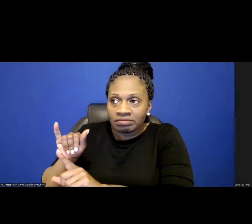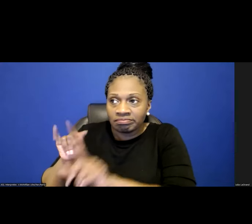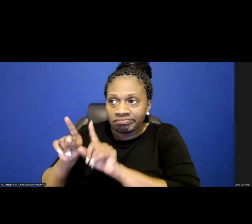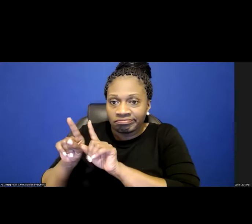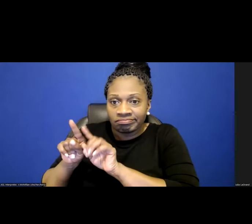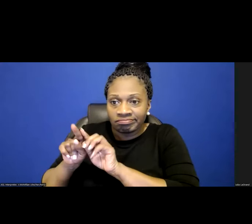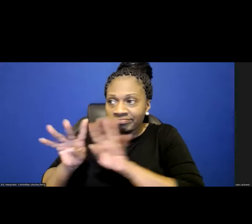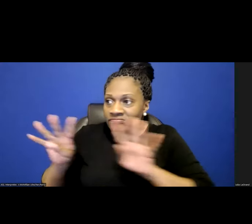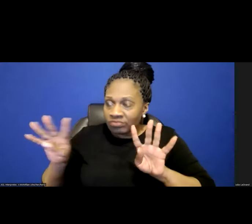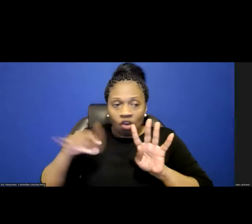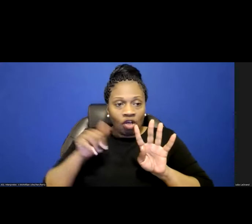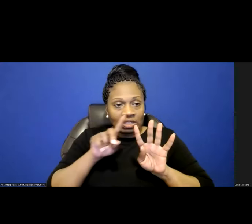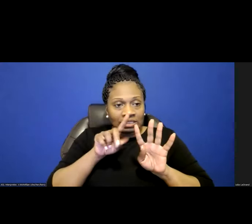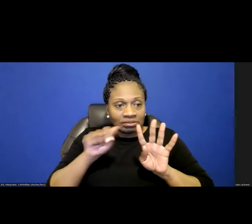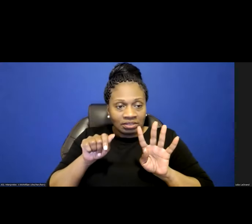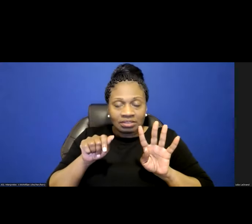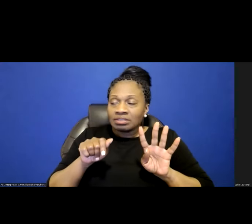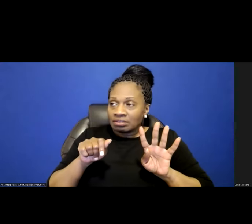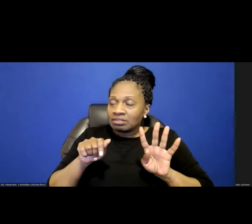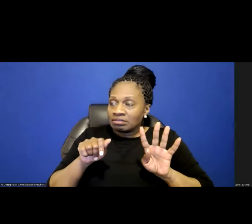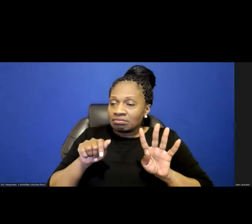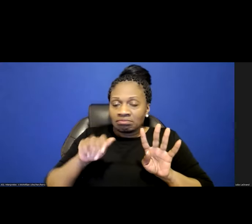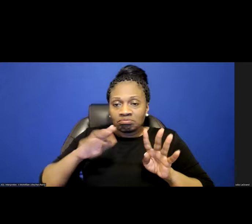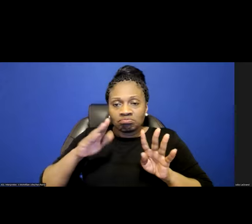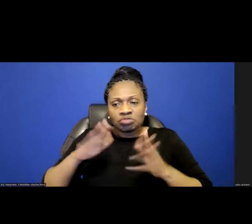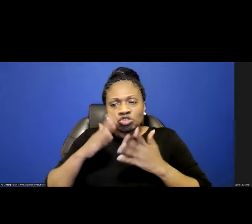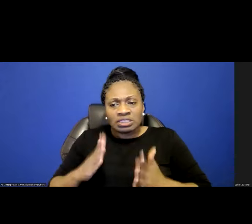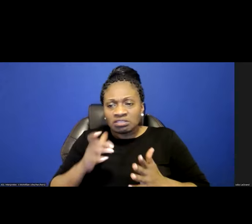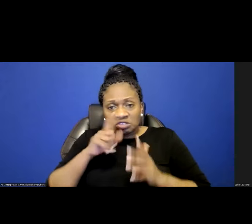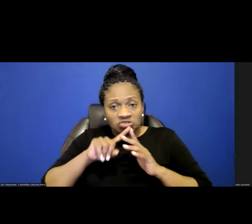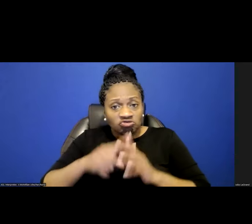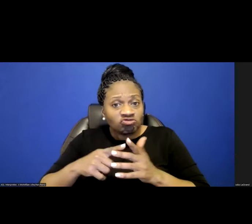or alongside disabled musicians. Could you get us started with that, Lloyd?